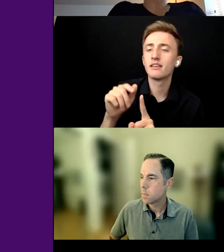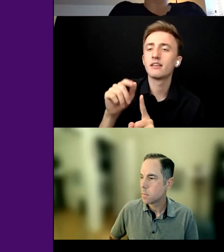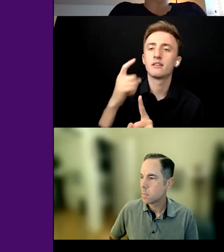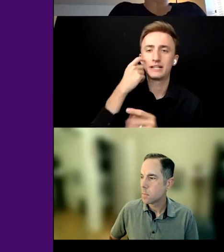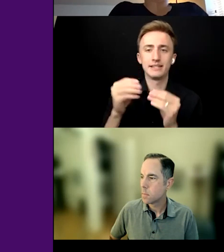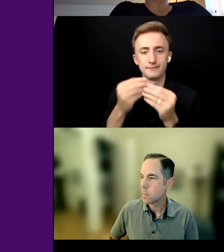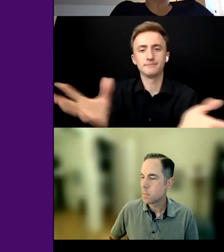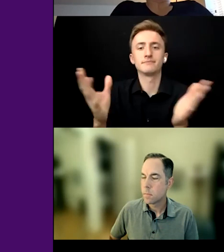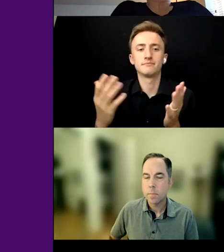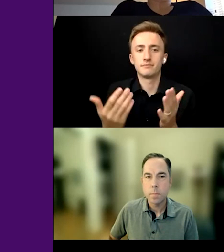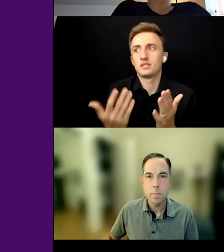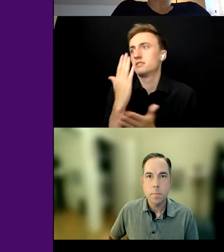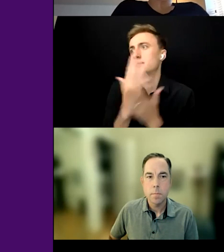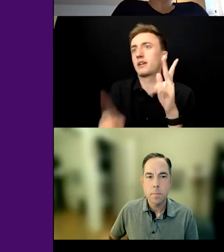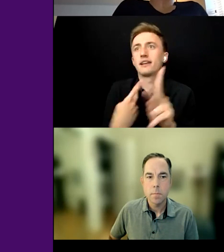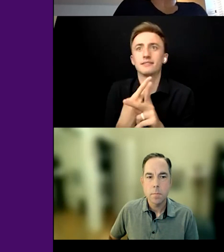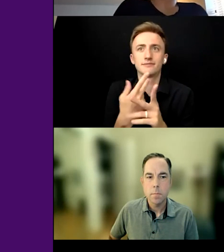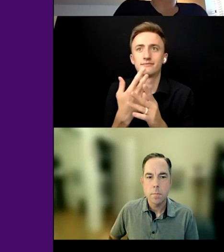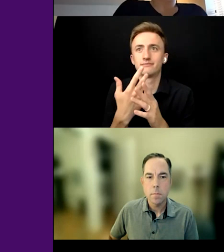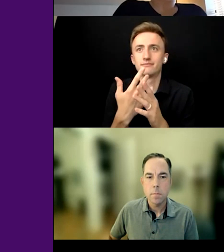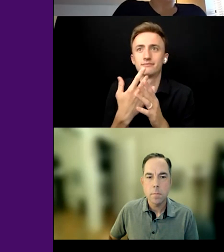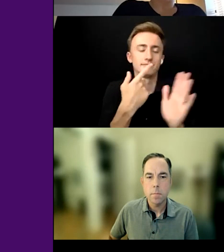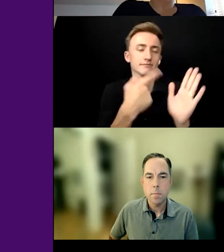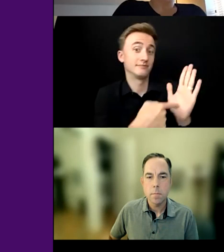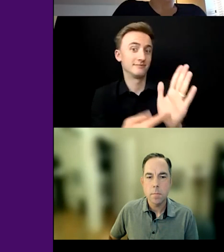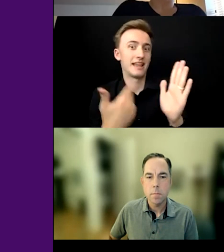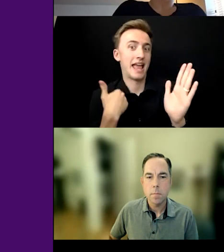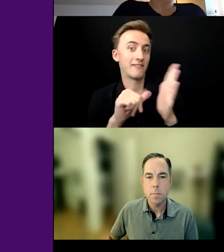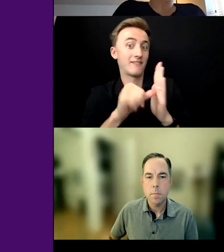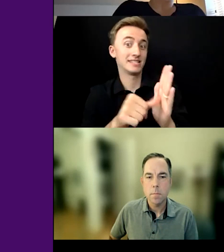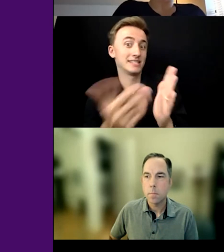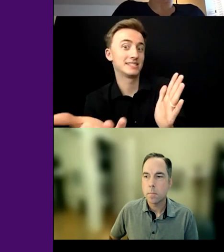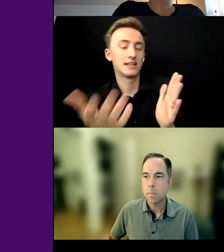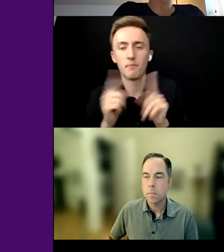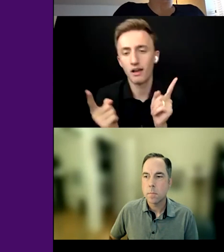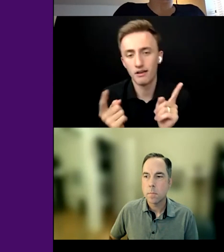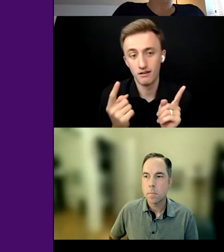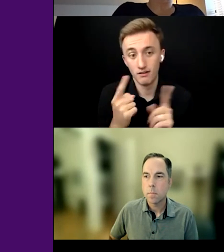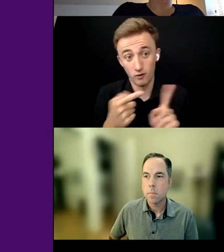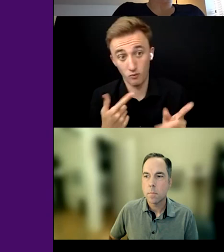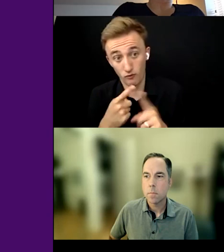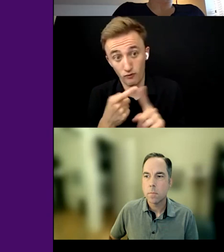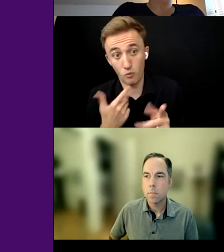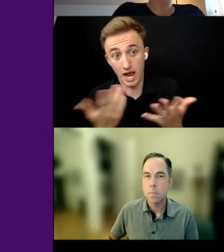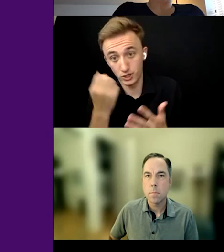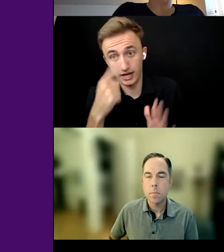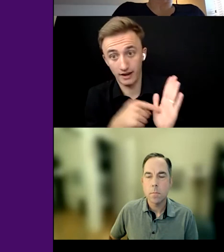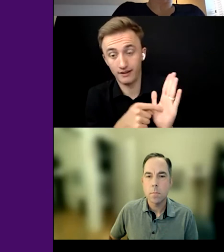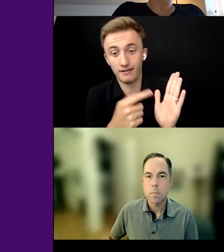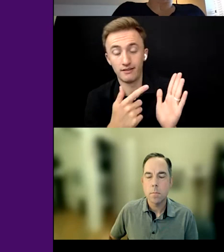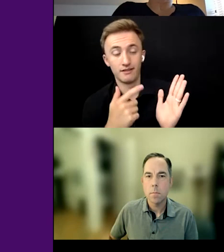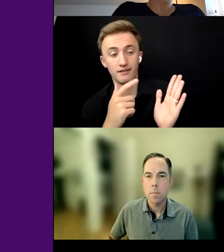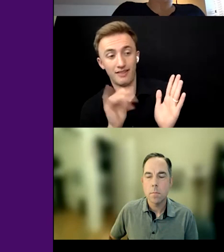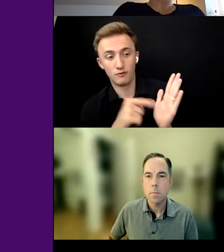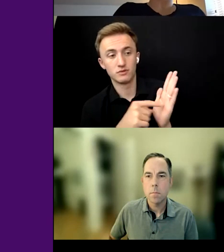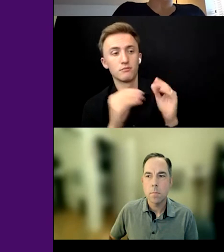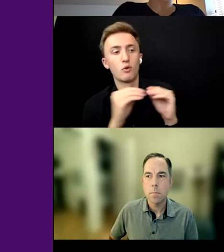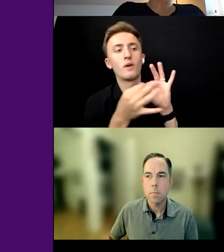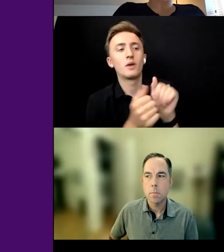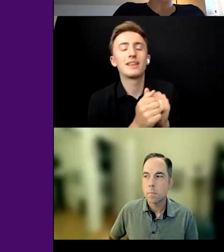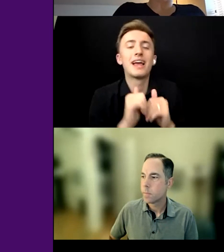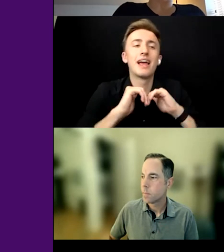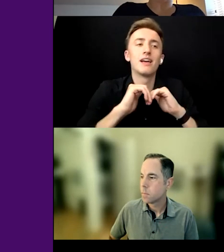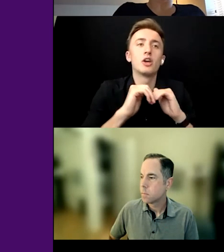indication of emphasis, but as I understand it it was more about using speech to say that had